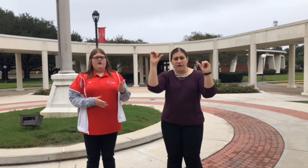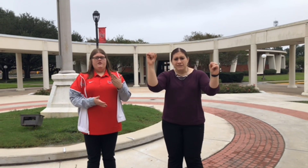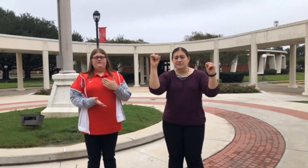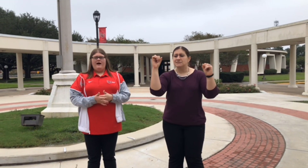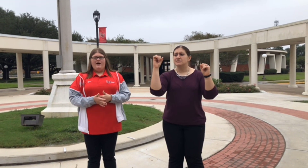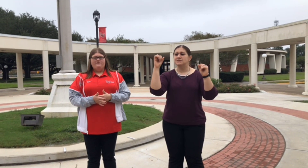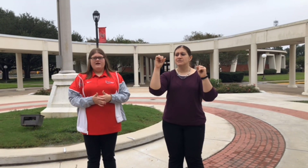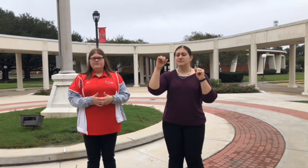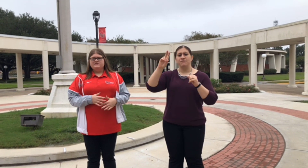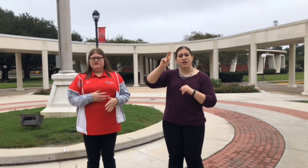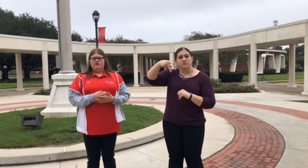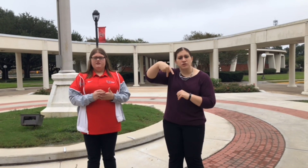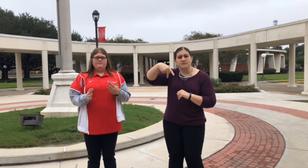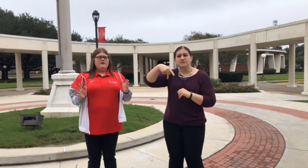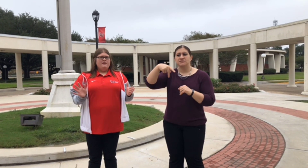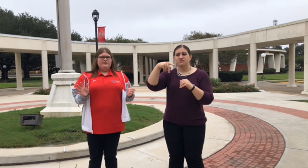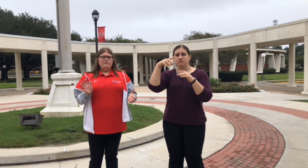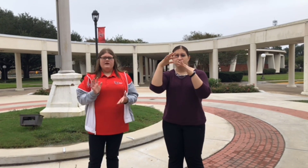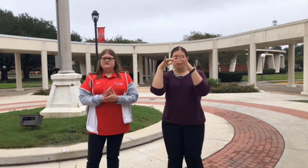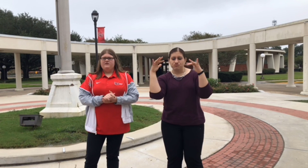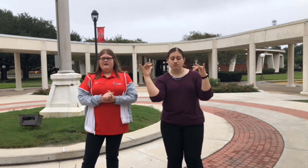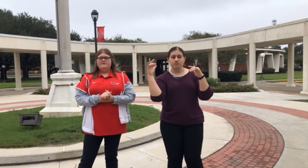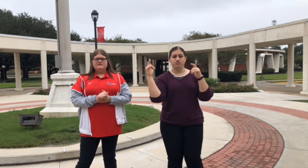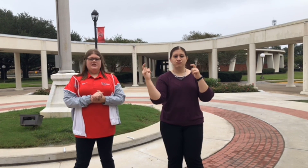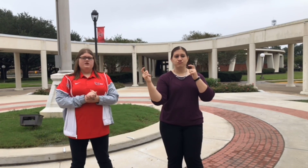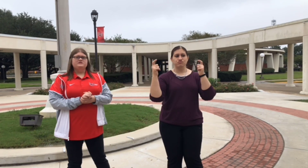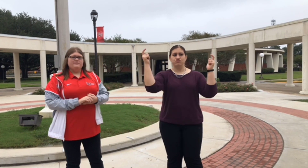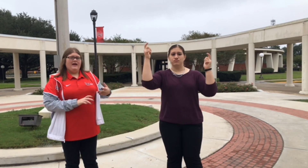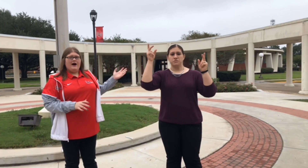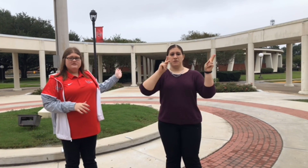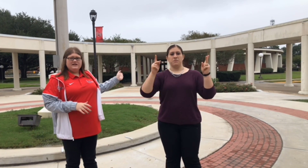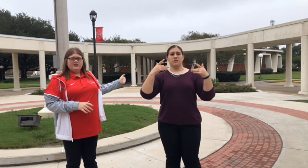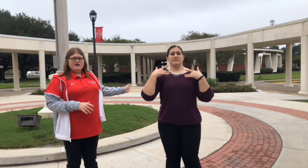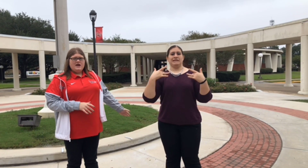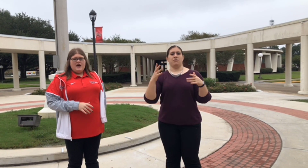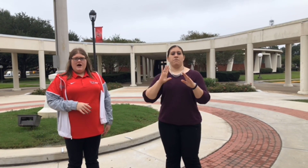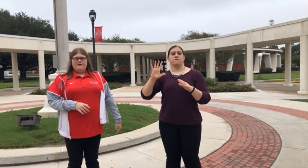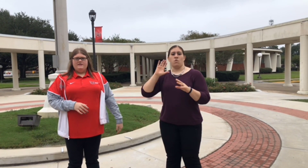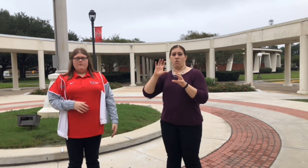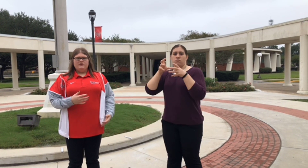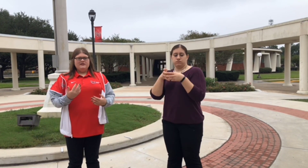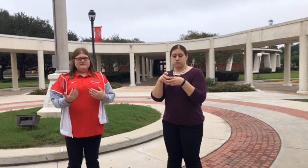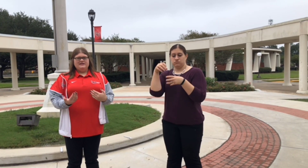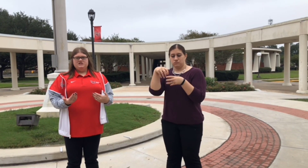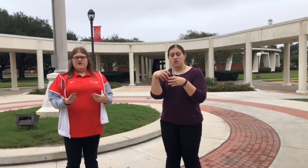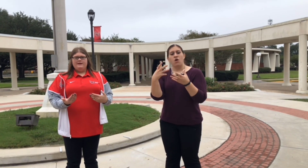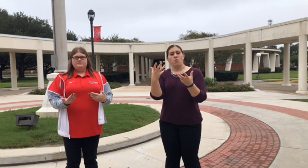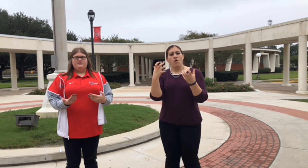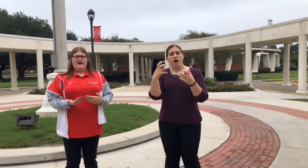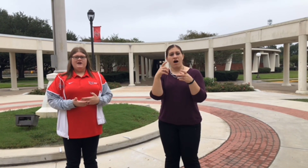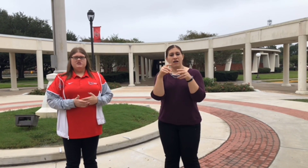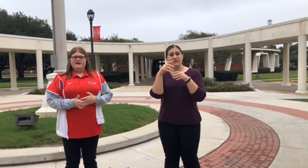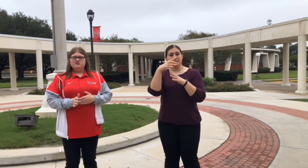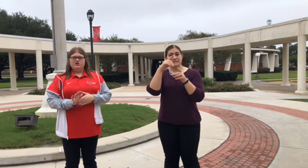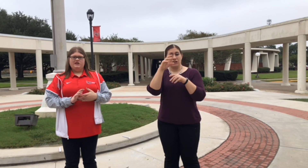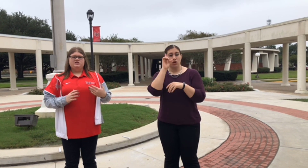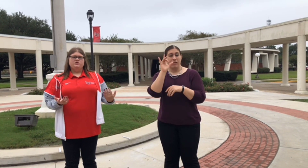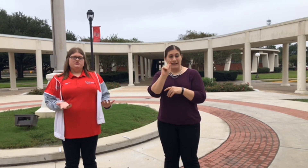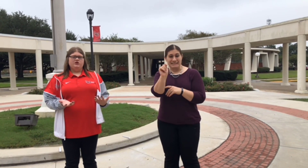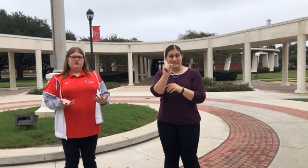Vice President, all the bigwigs of campus, they used to be housed here. They wanted it T-shaped but actually had it turned into a circular